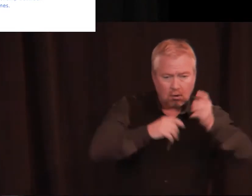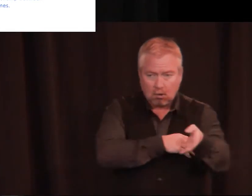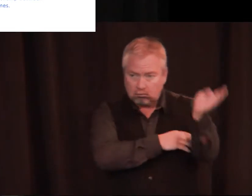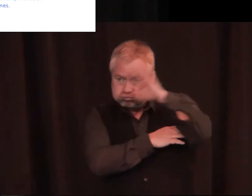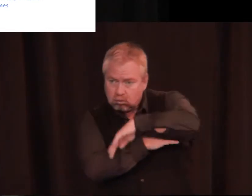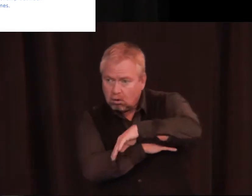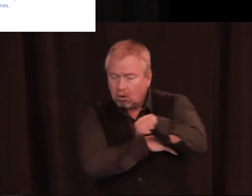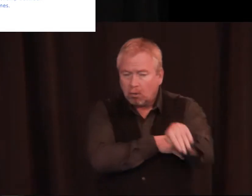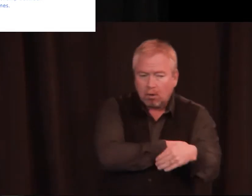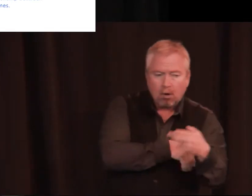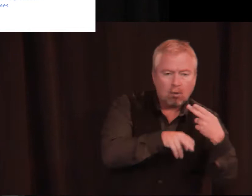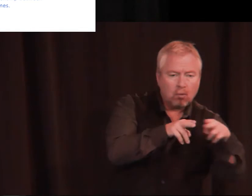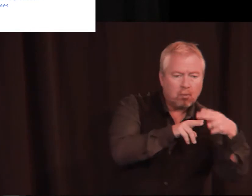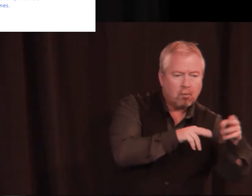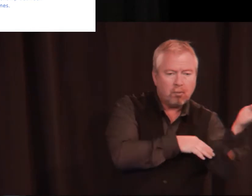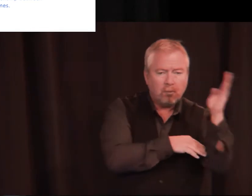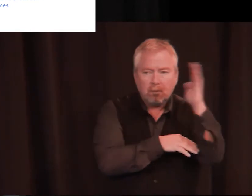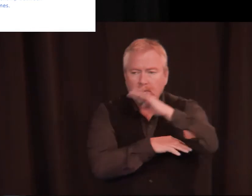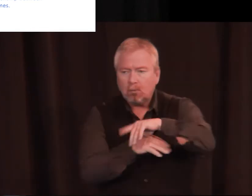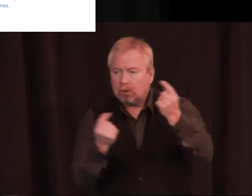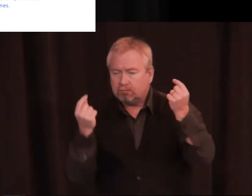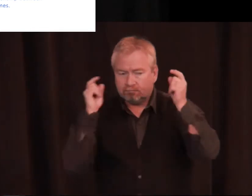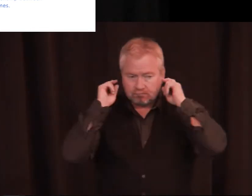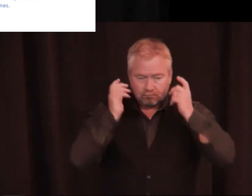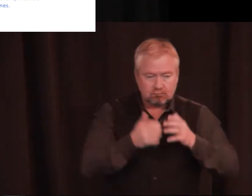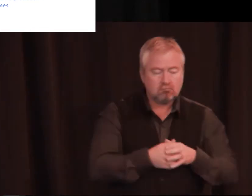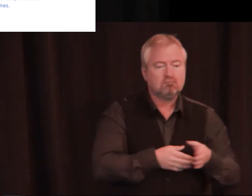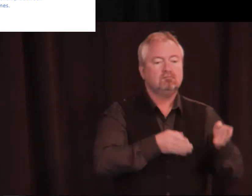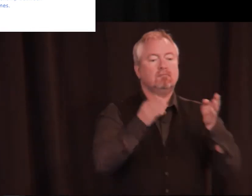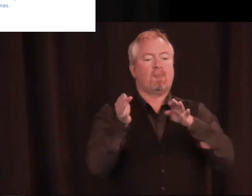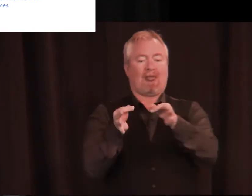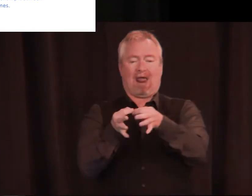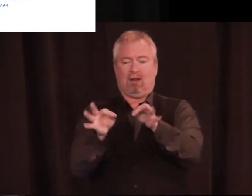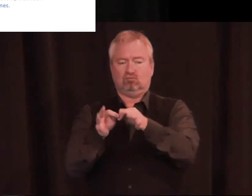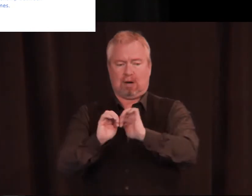and what kind of linguistic input are they getting from the parents.